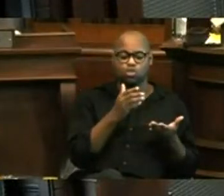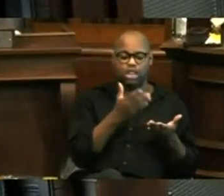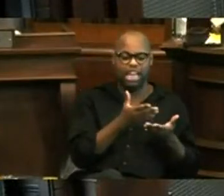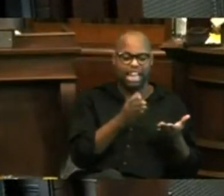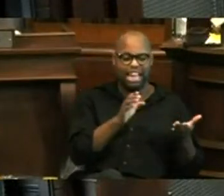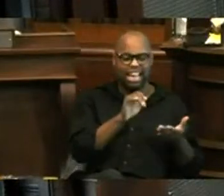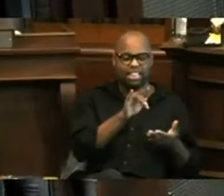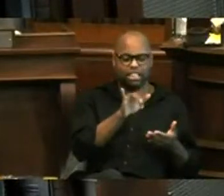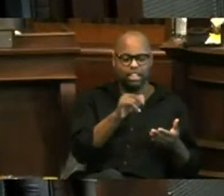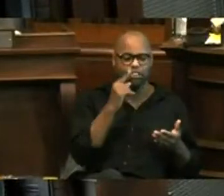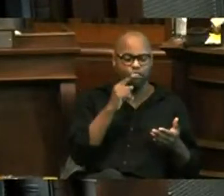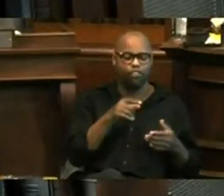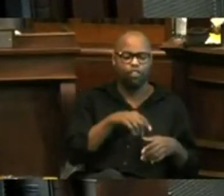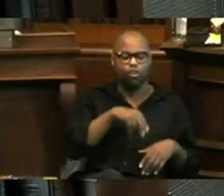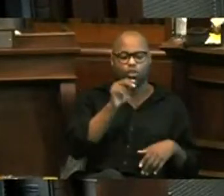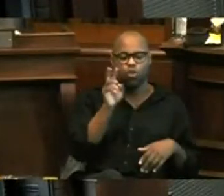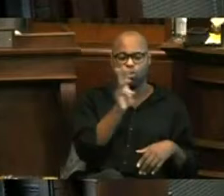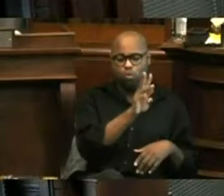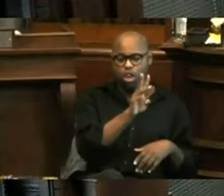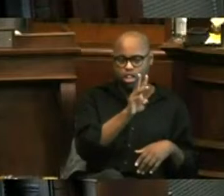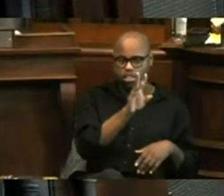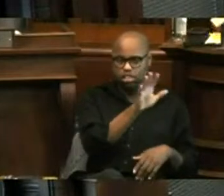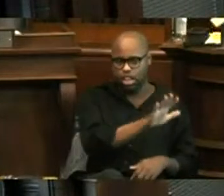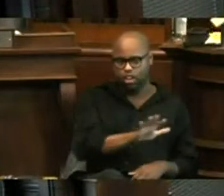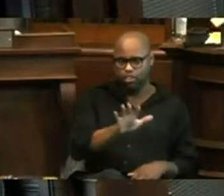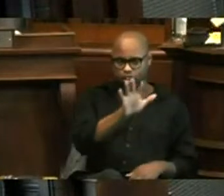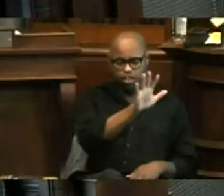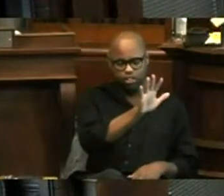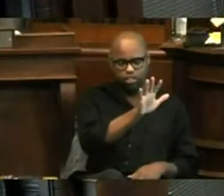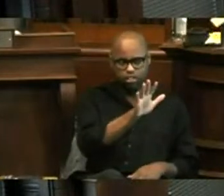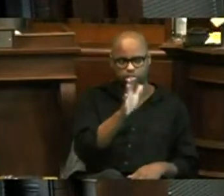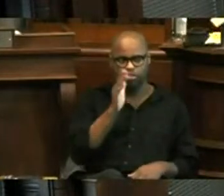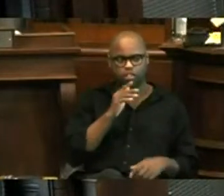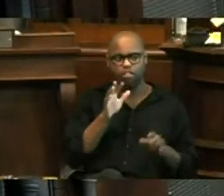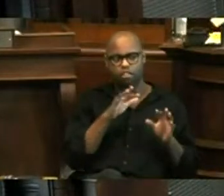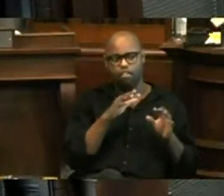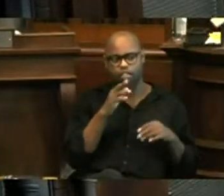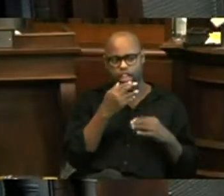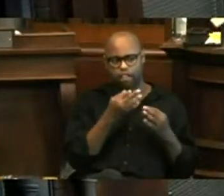new entity for the northwest